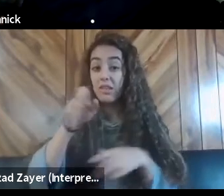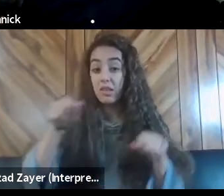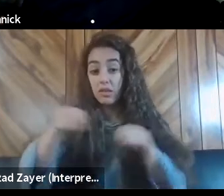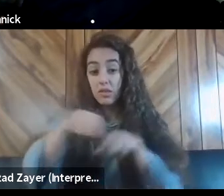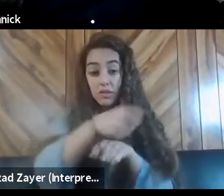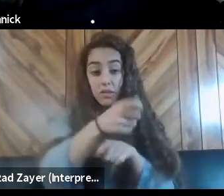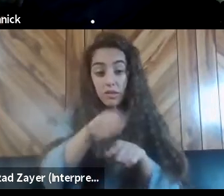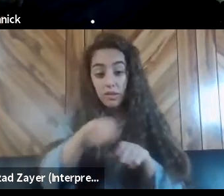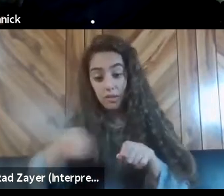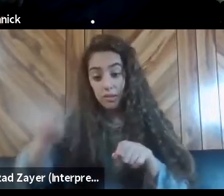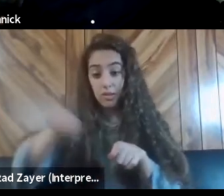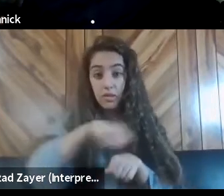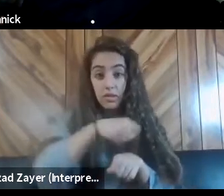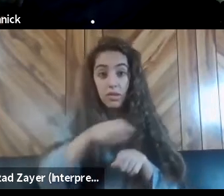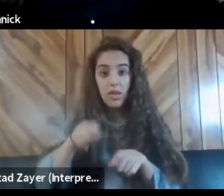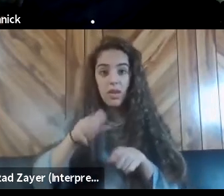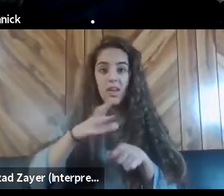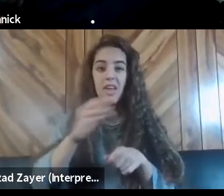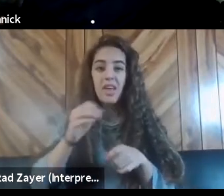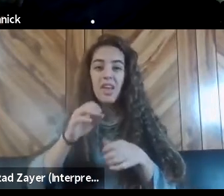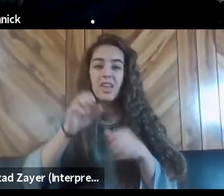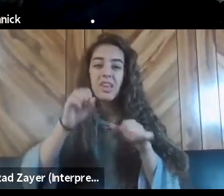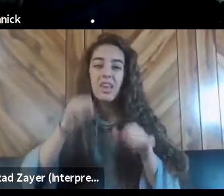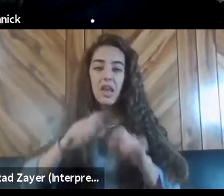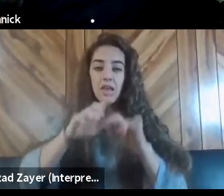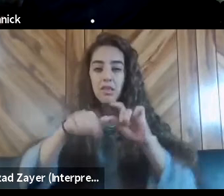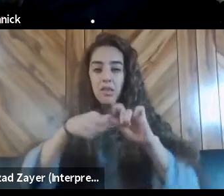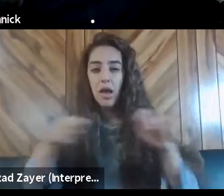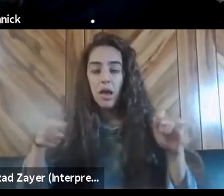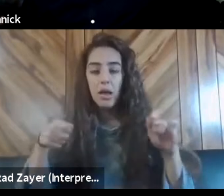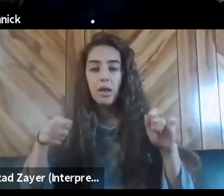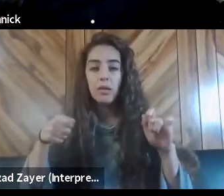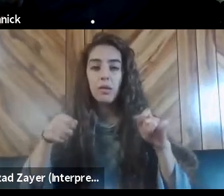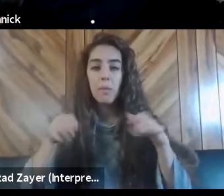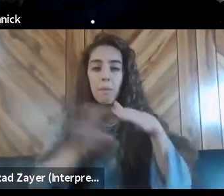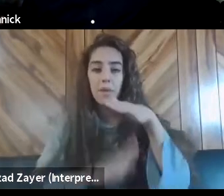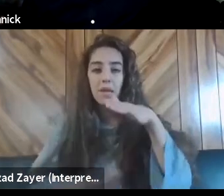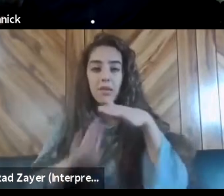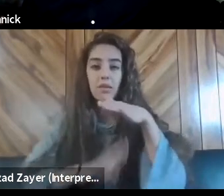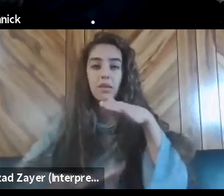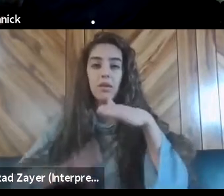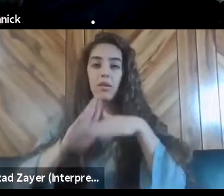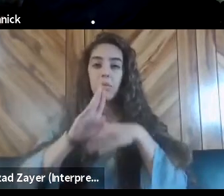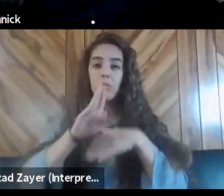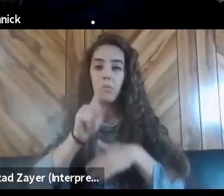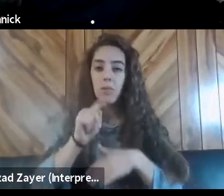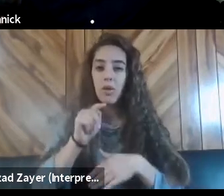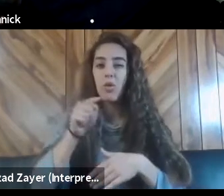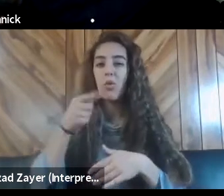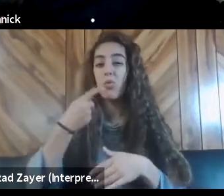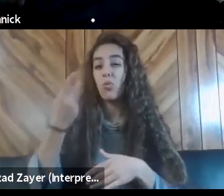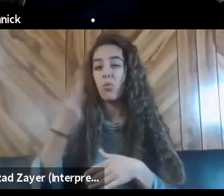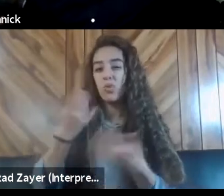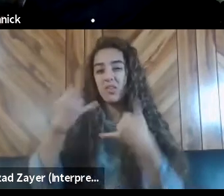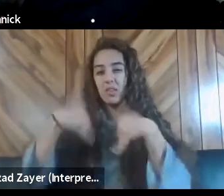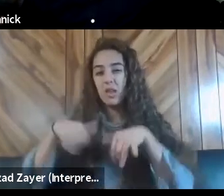he can tie basic laces, but you can't do the knots. And but we're working on that just a matter of me creating a chart to say step